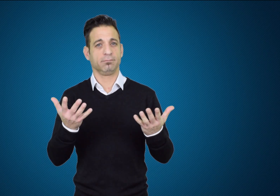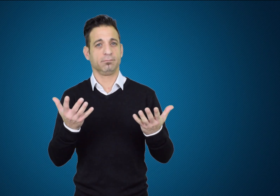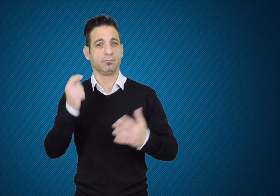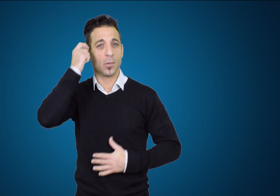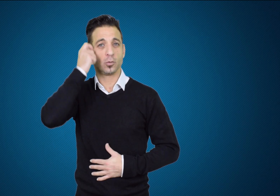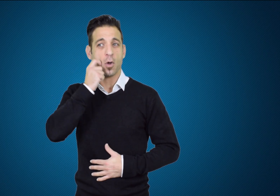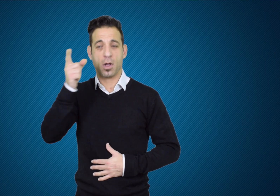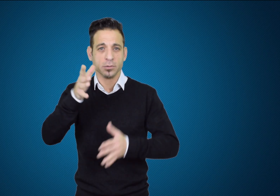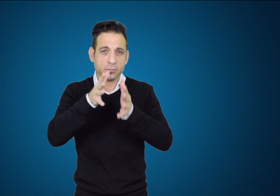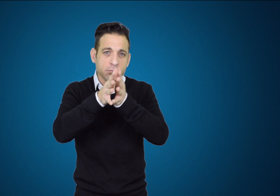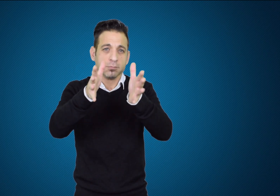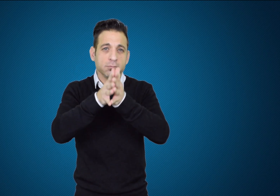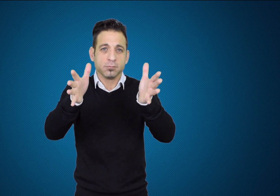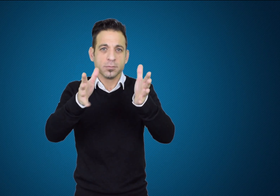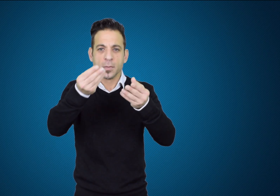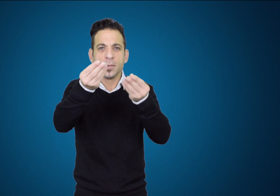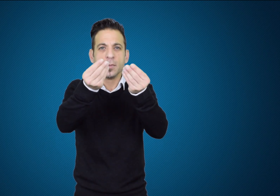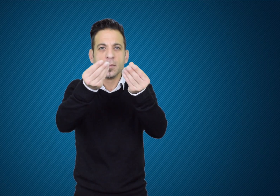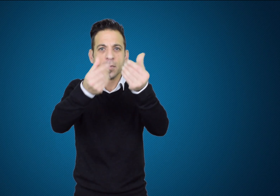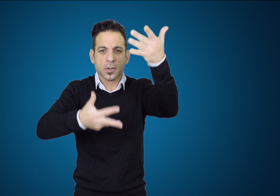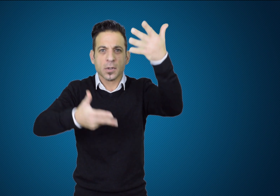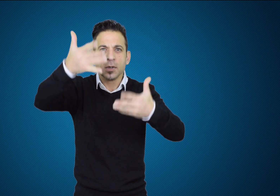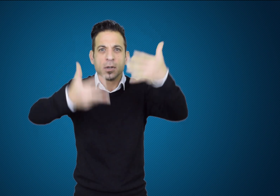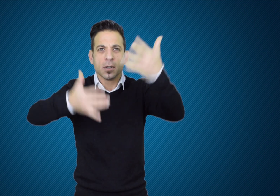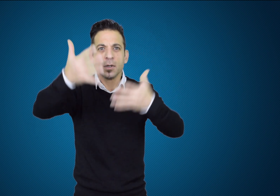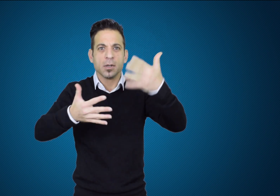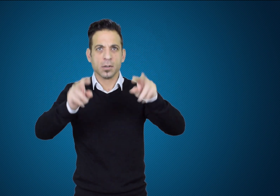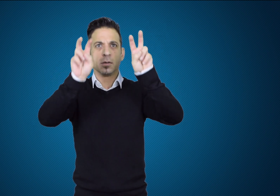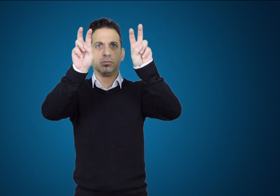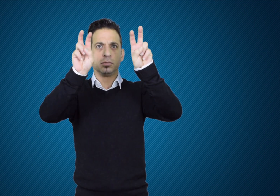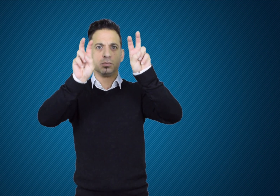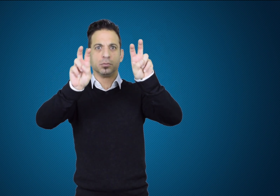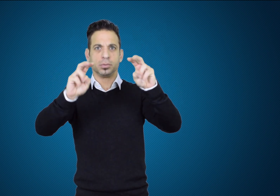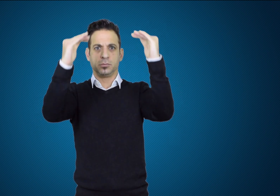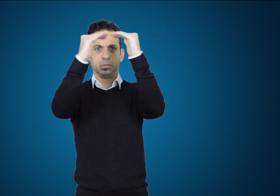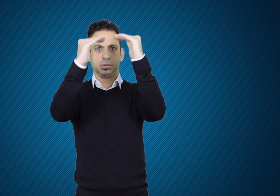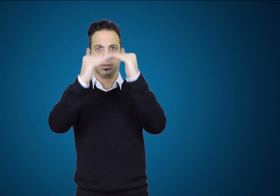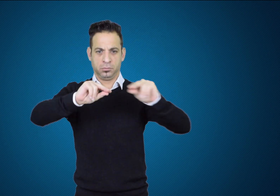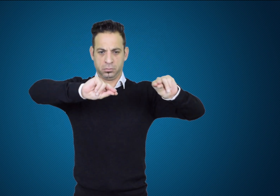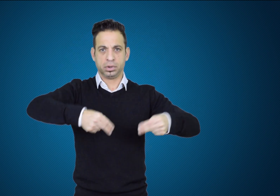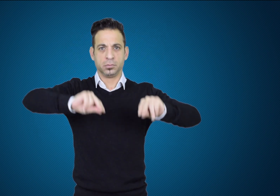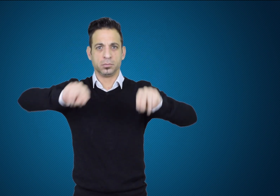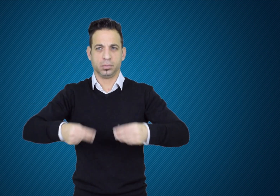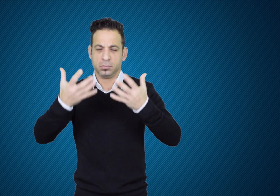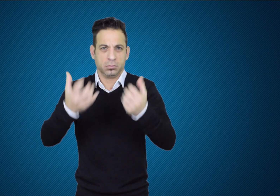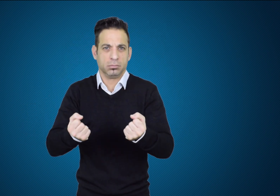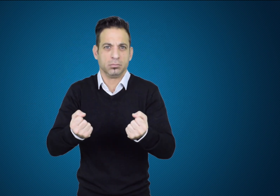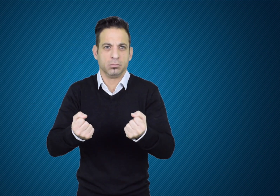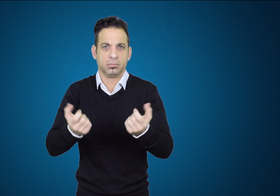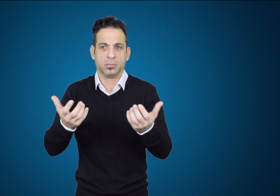Jurgen explains that audited financial reports and